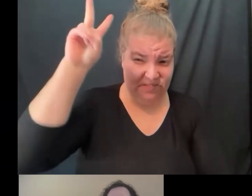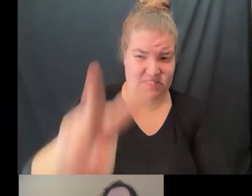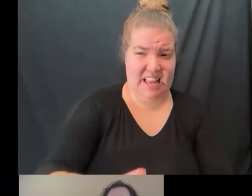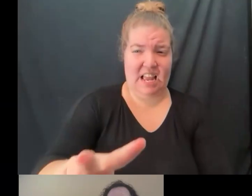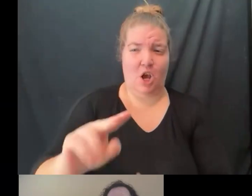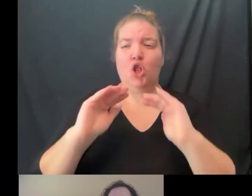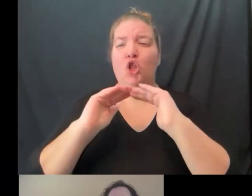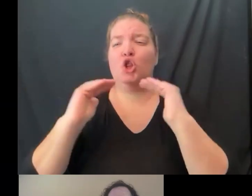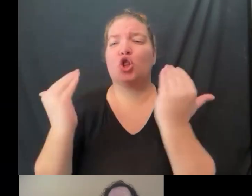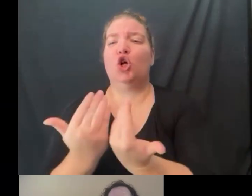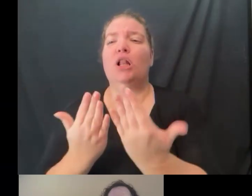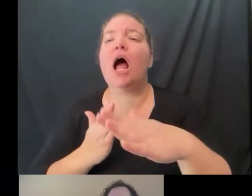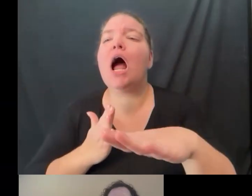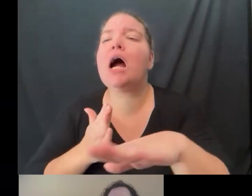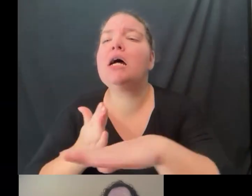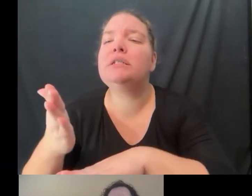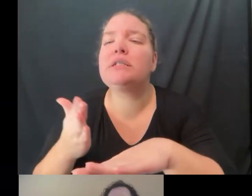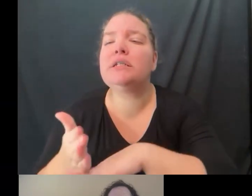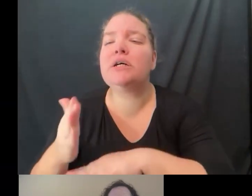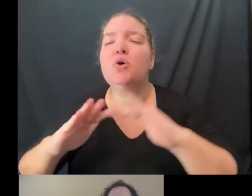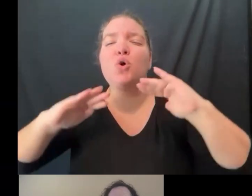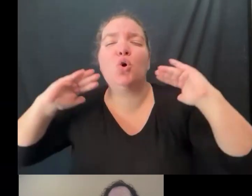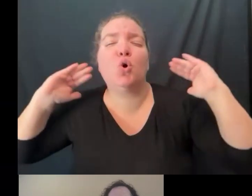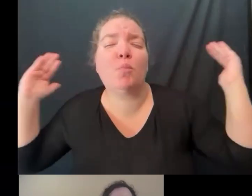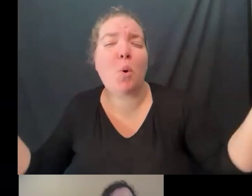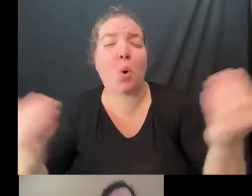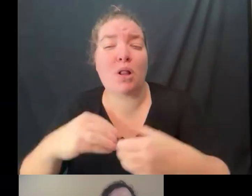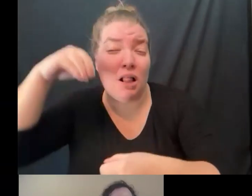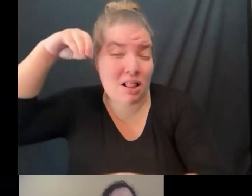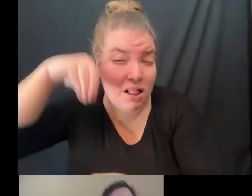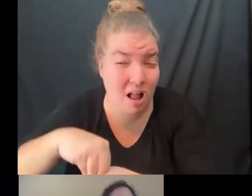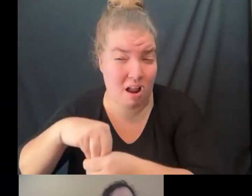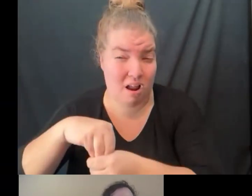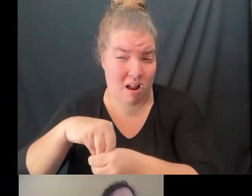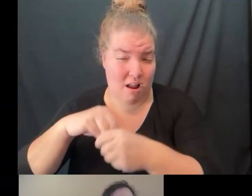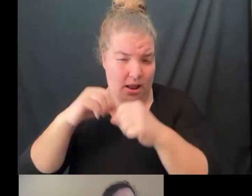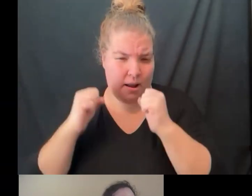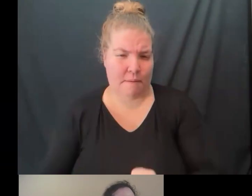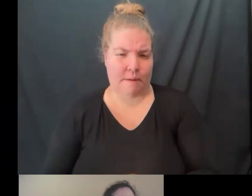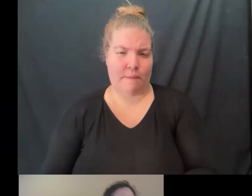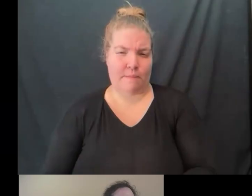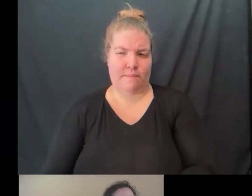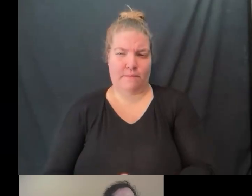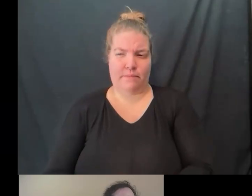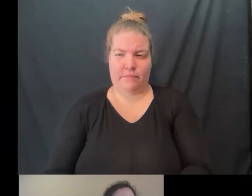where it's truly possible to make everything accessible, to include everyone.